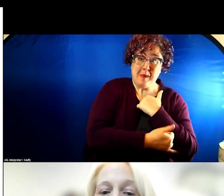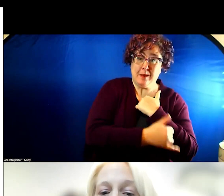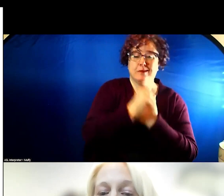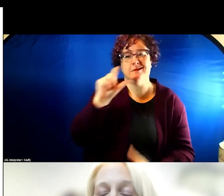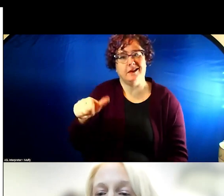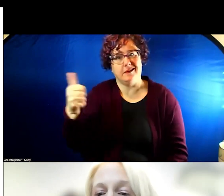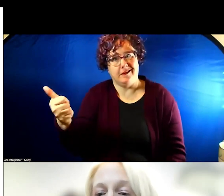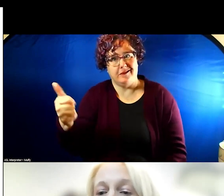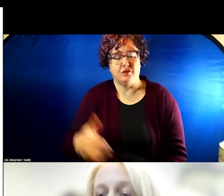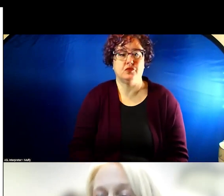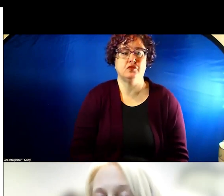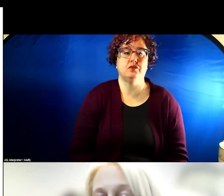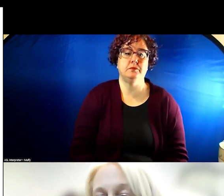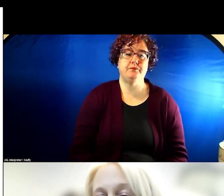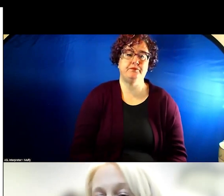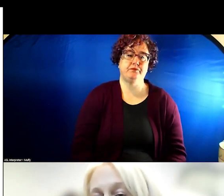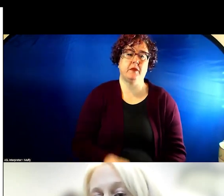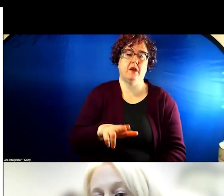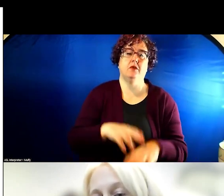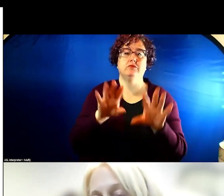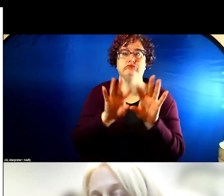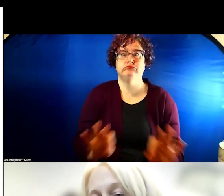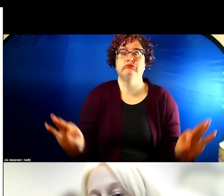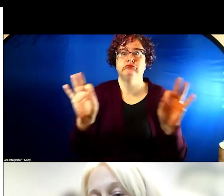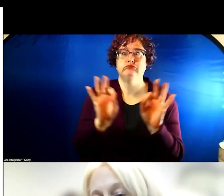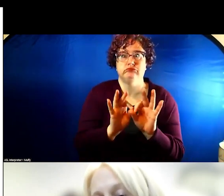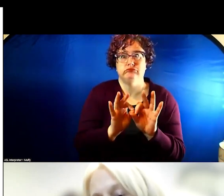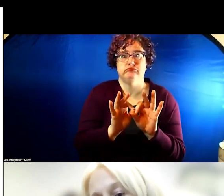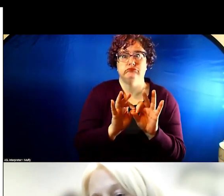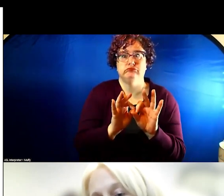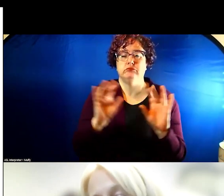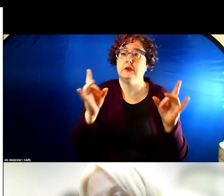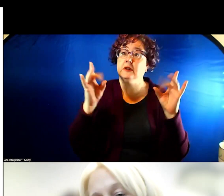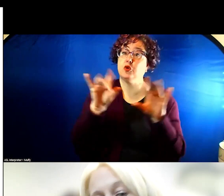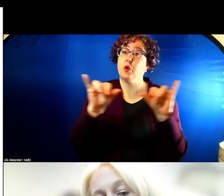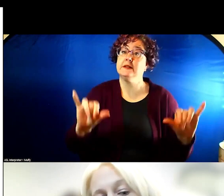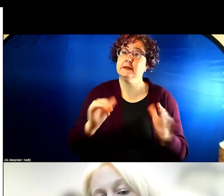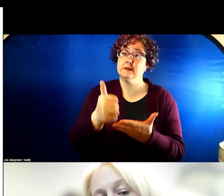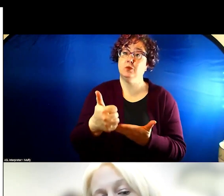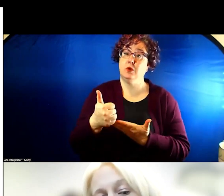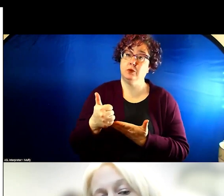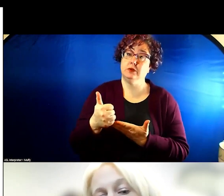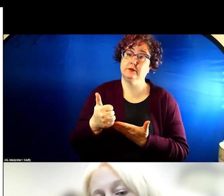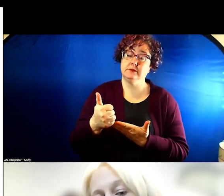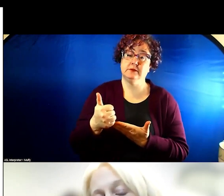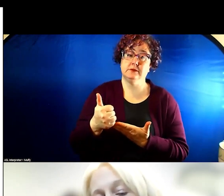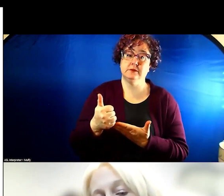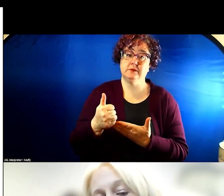AND ALSO, THE CRITICAL IMPORTANCE TO ELIMINATE THE